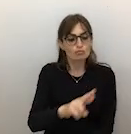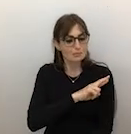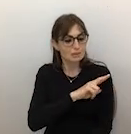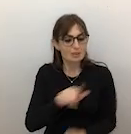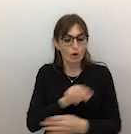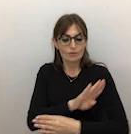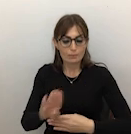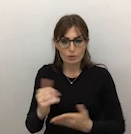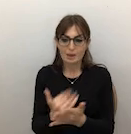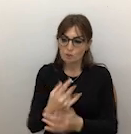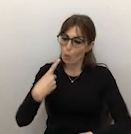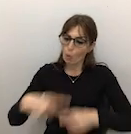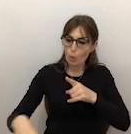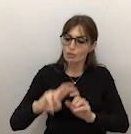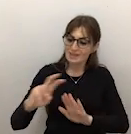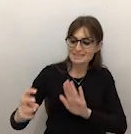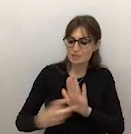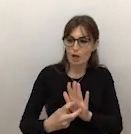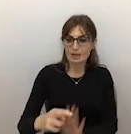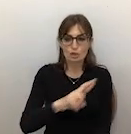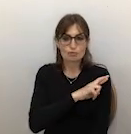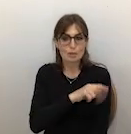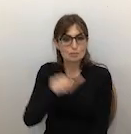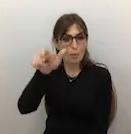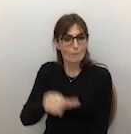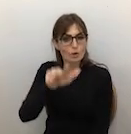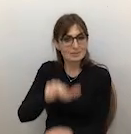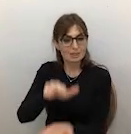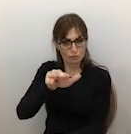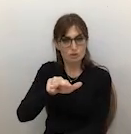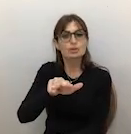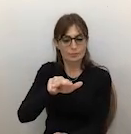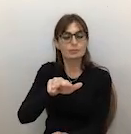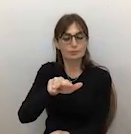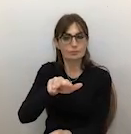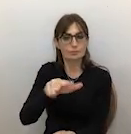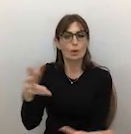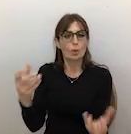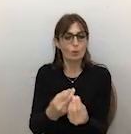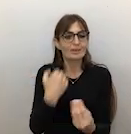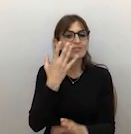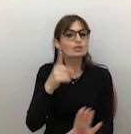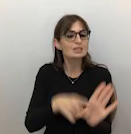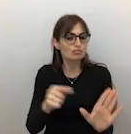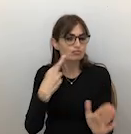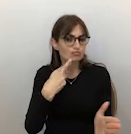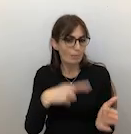of the board is to authorise the signing of the responsible persons' declaration, in conjunction with the annual financial report